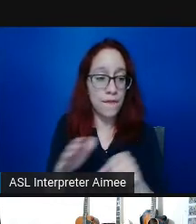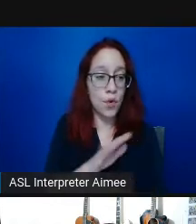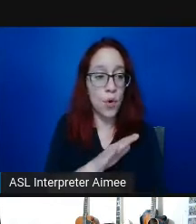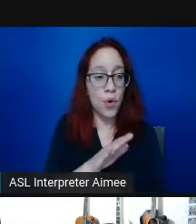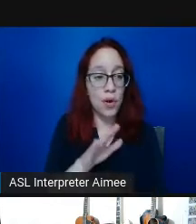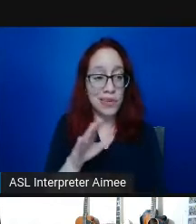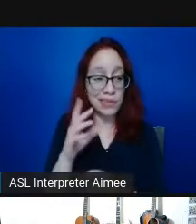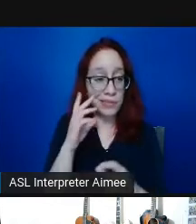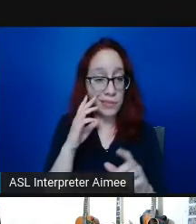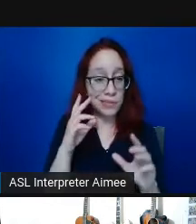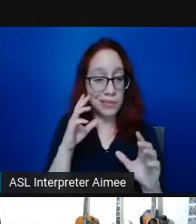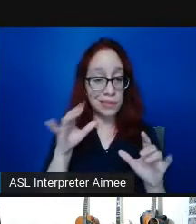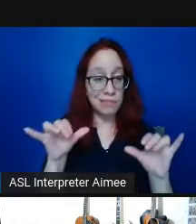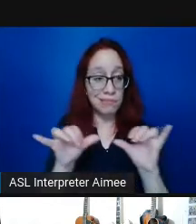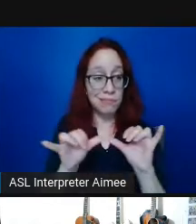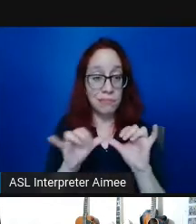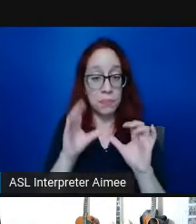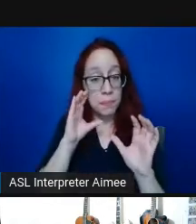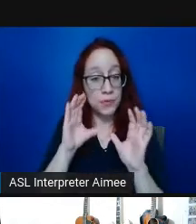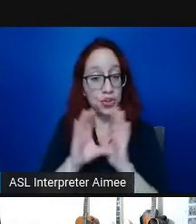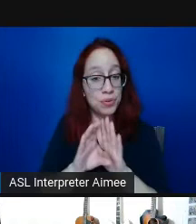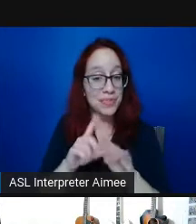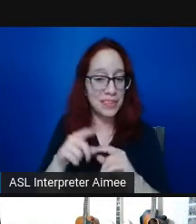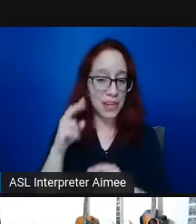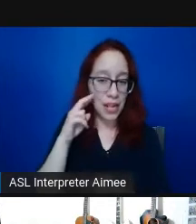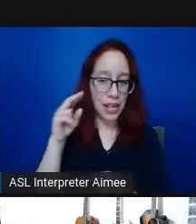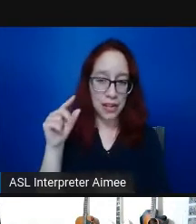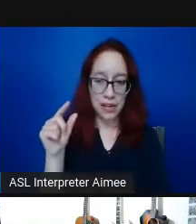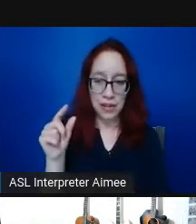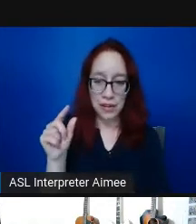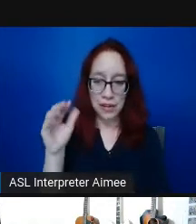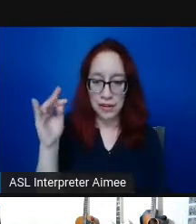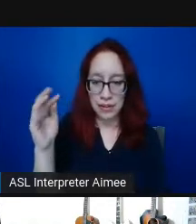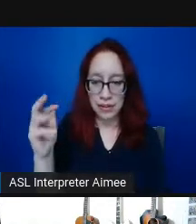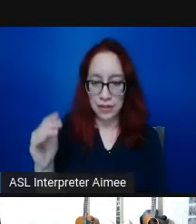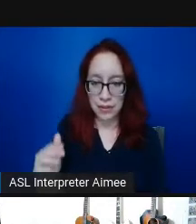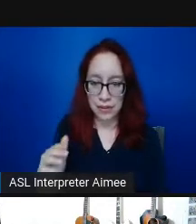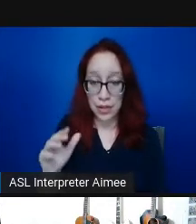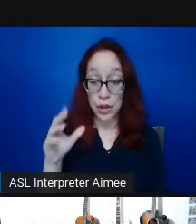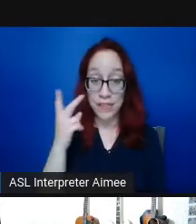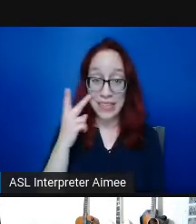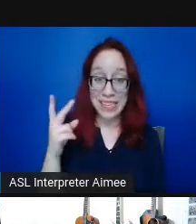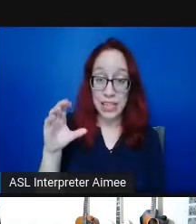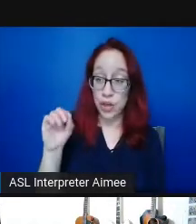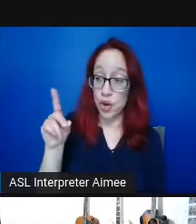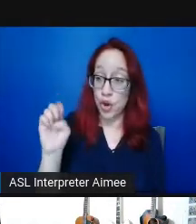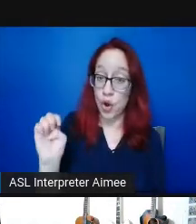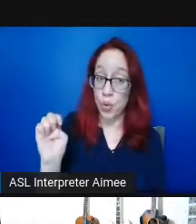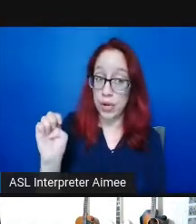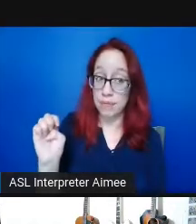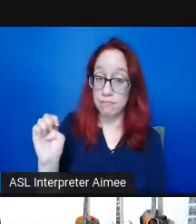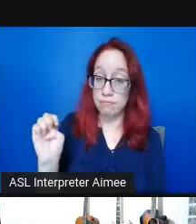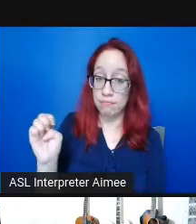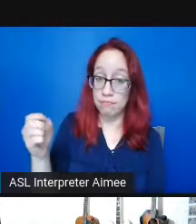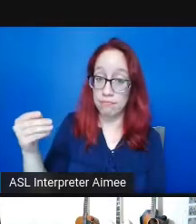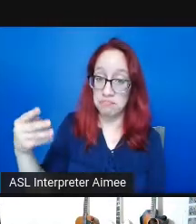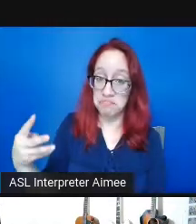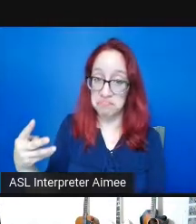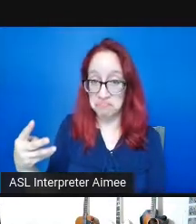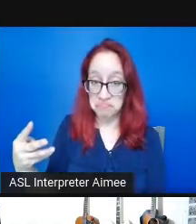However, if you look on the underlying code here, which I shall,